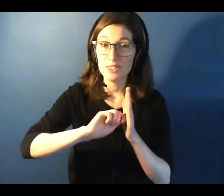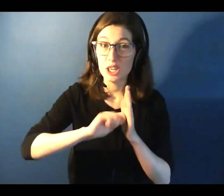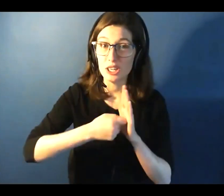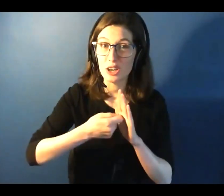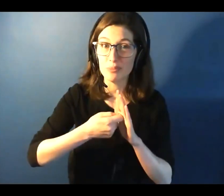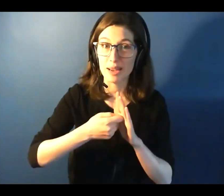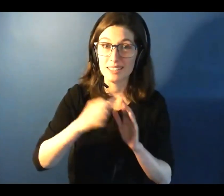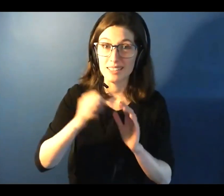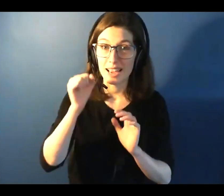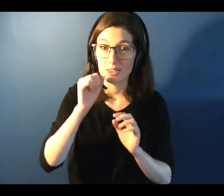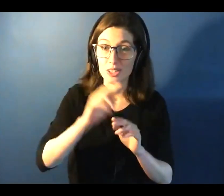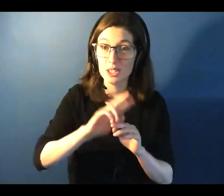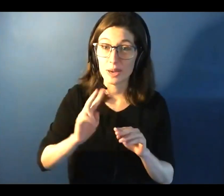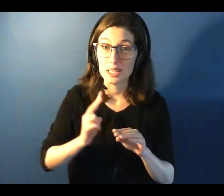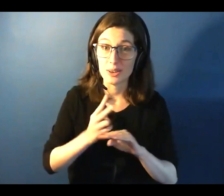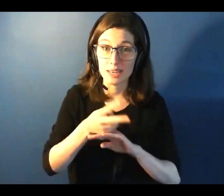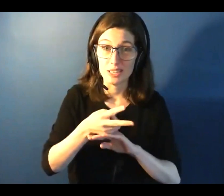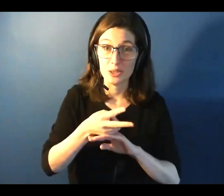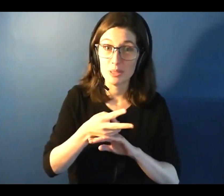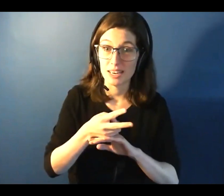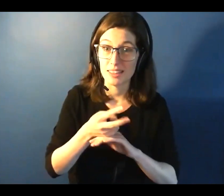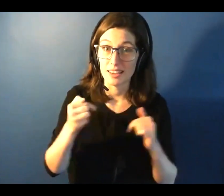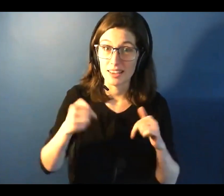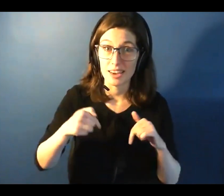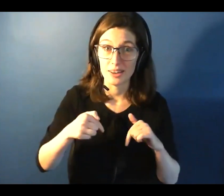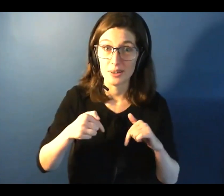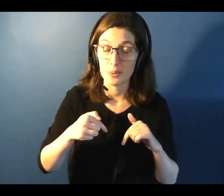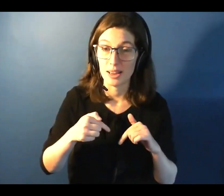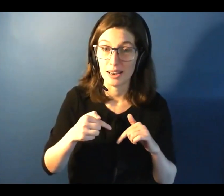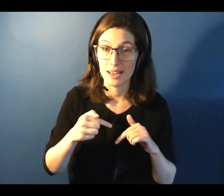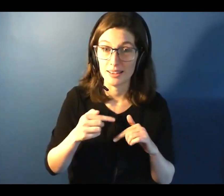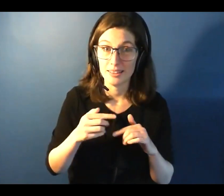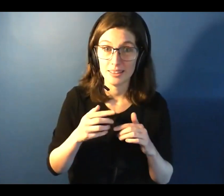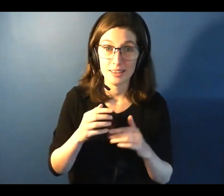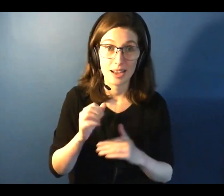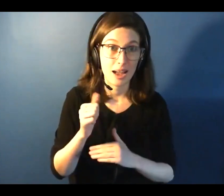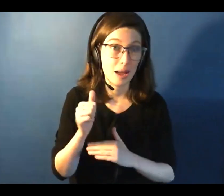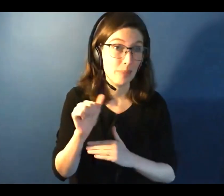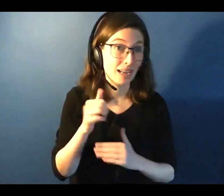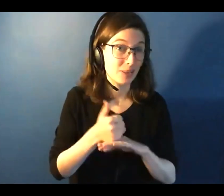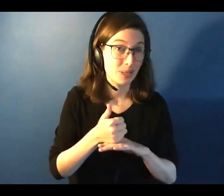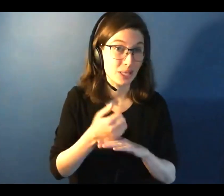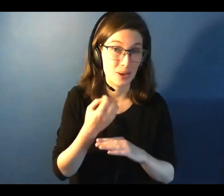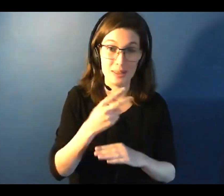turned off my sound just so I don't interrupt anything here while Amanda was doing the